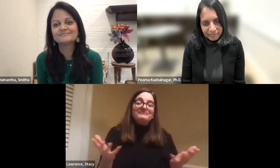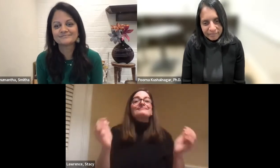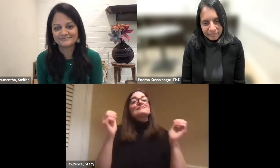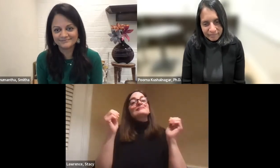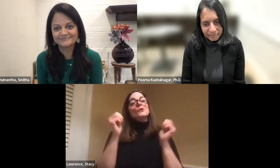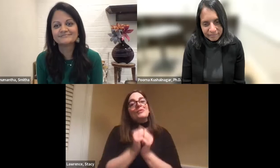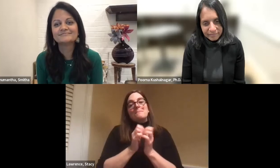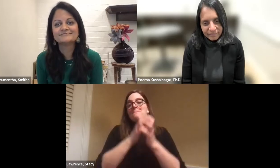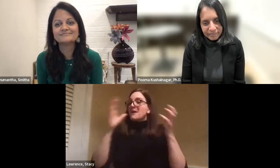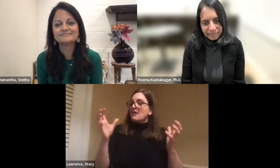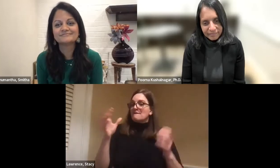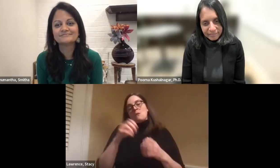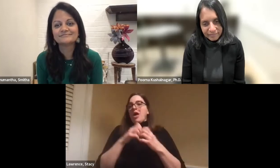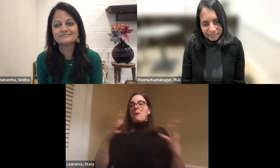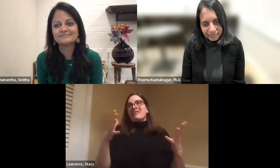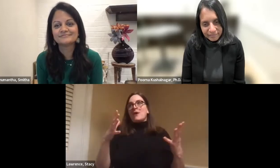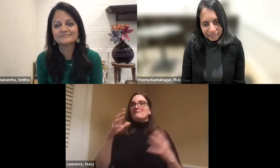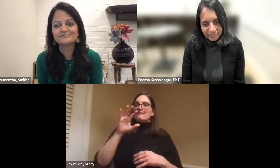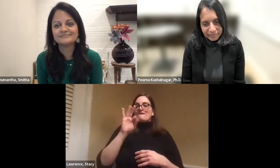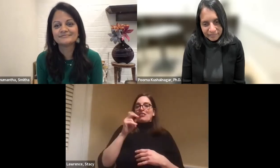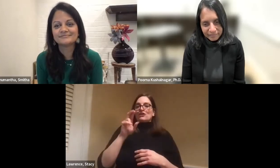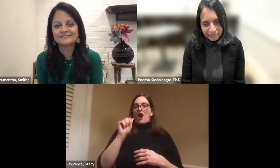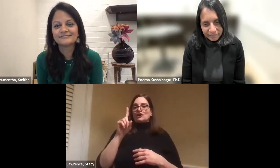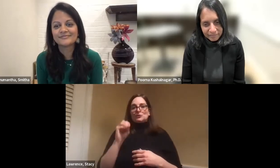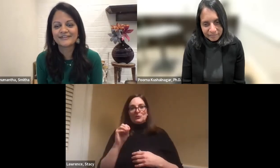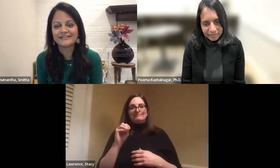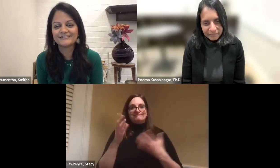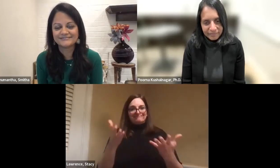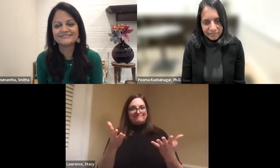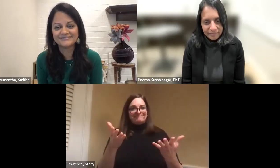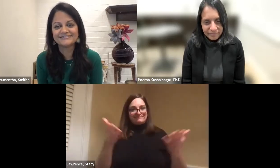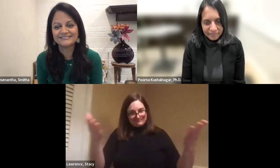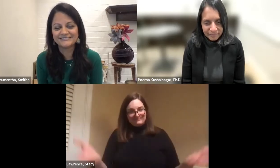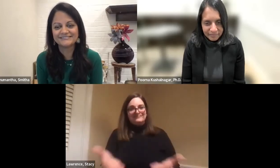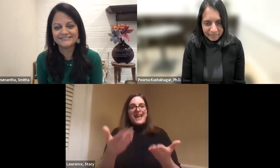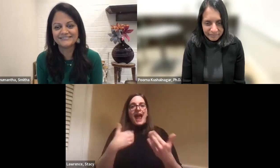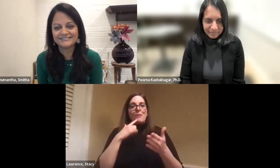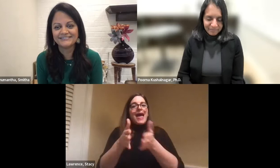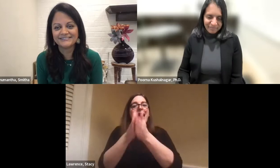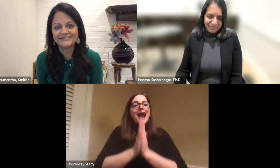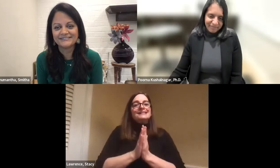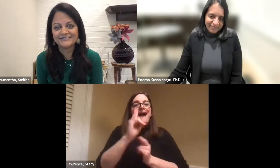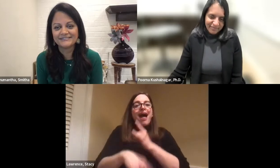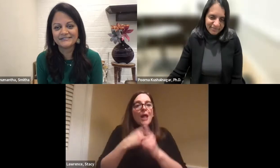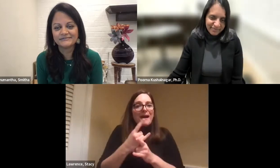so... you know... without further ado,